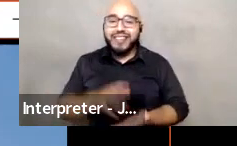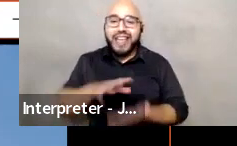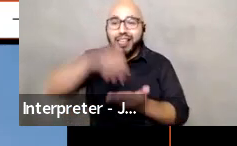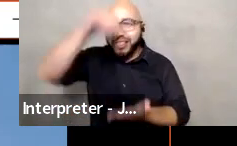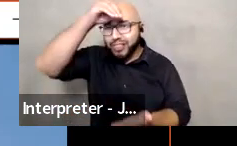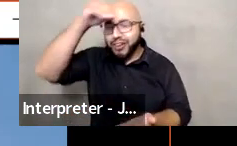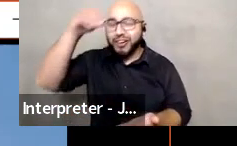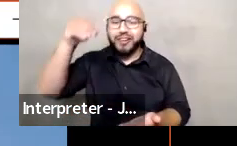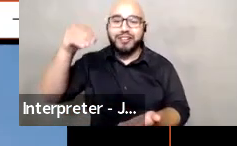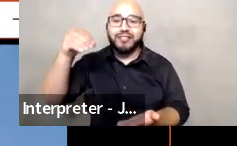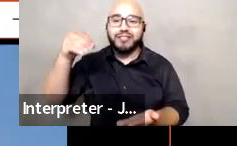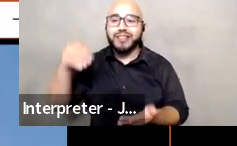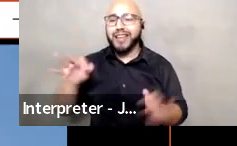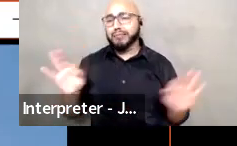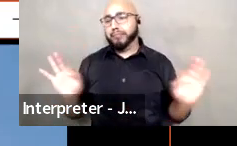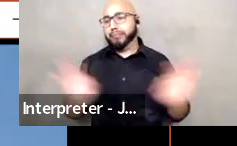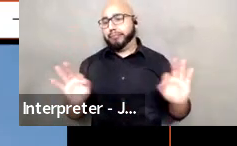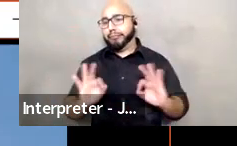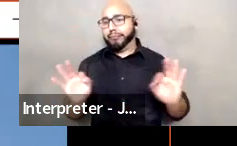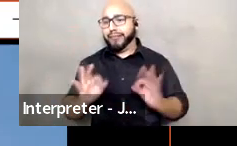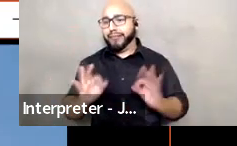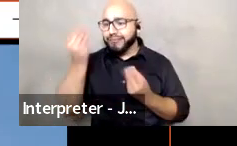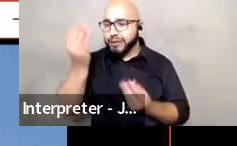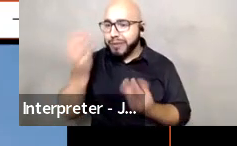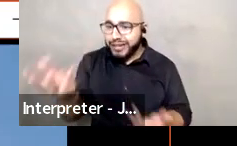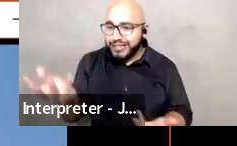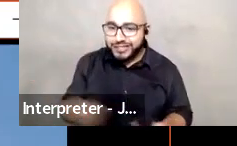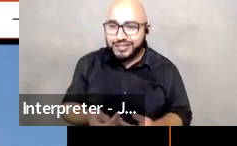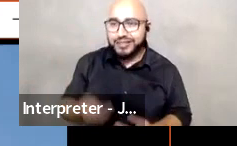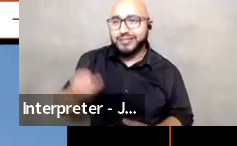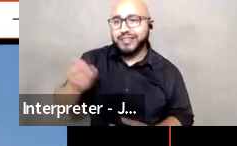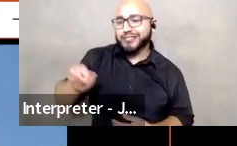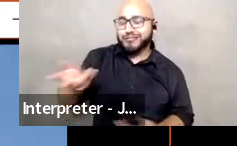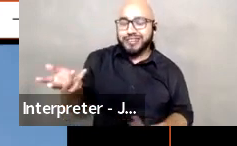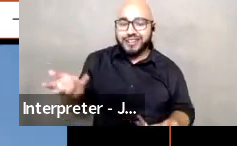of trivial bit of of history. And then the the.